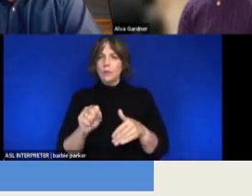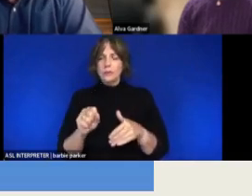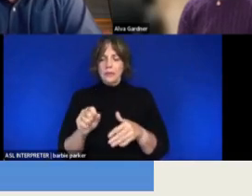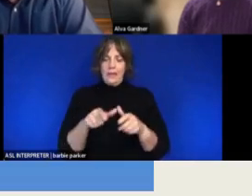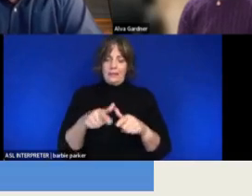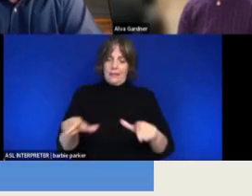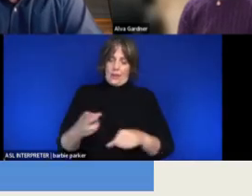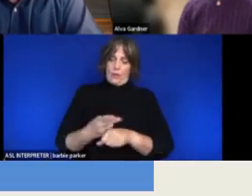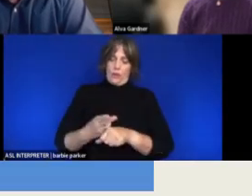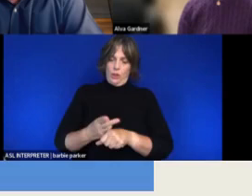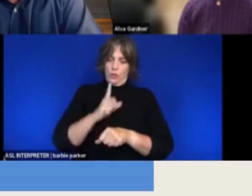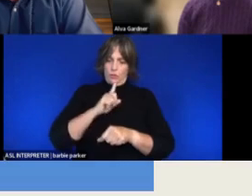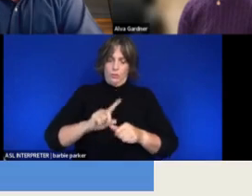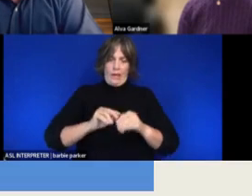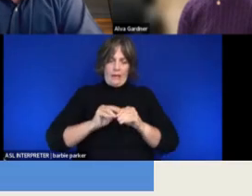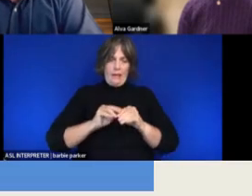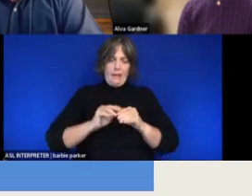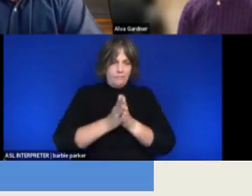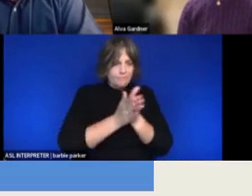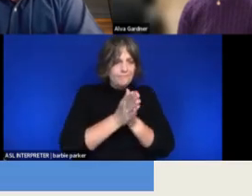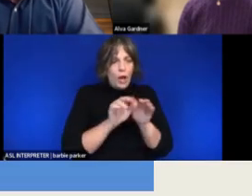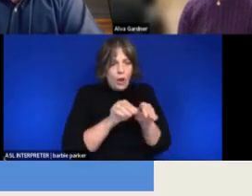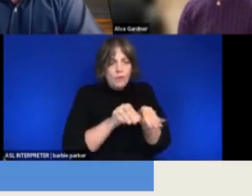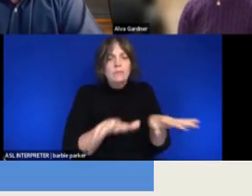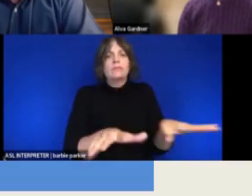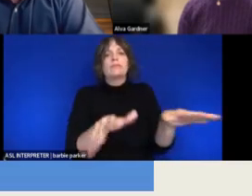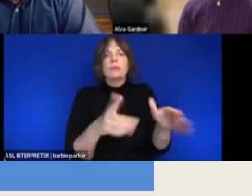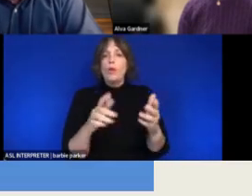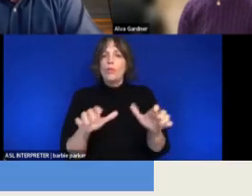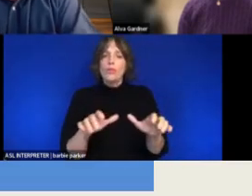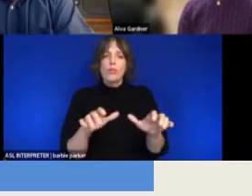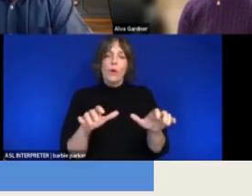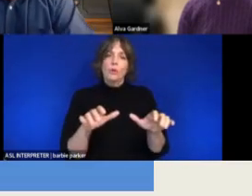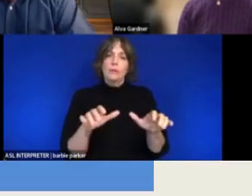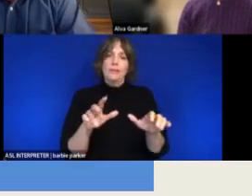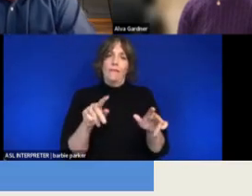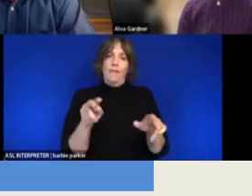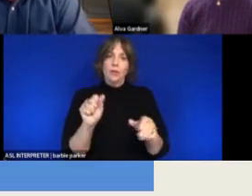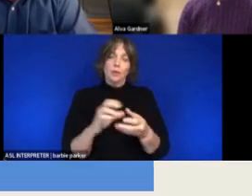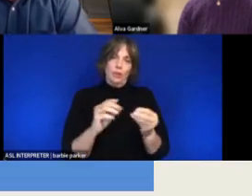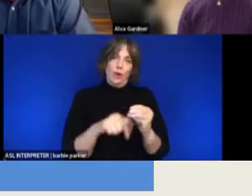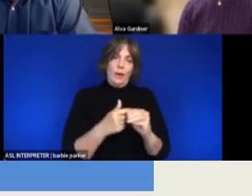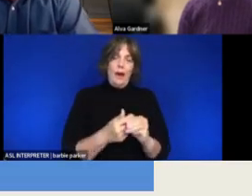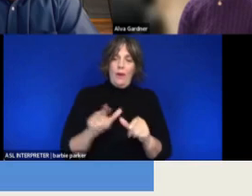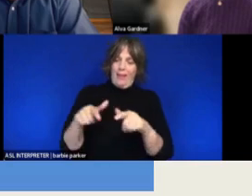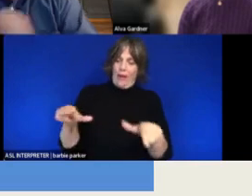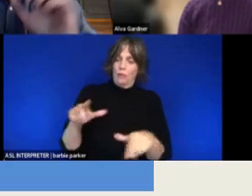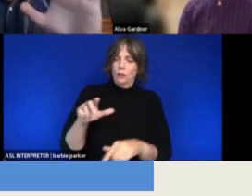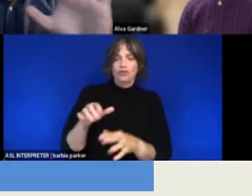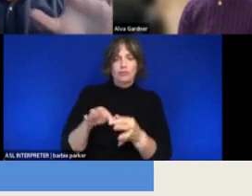values that we talk about? Let's think about language for a moment. Language is one of those things that really is at a